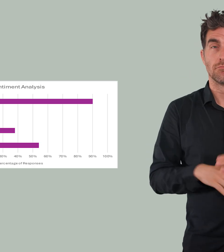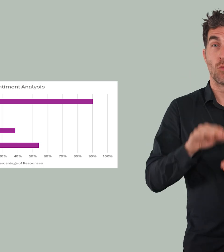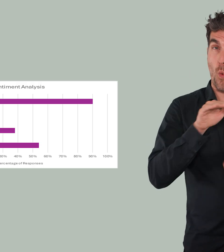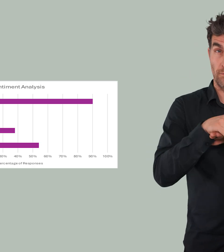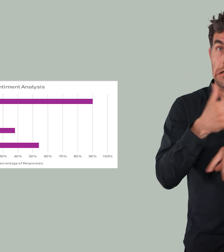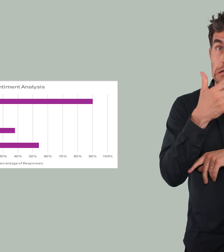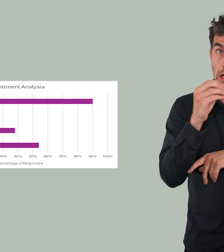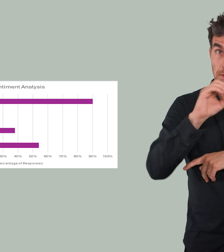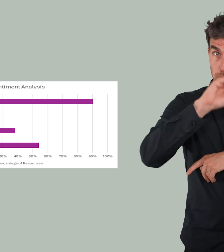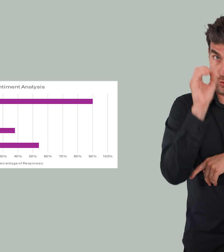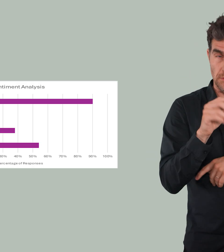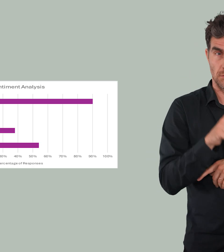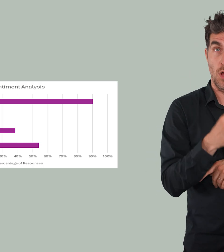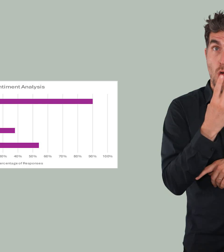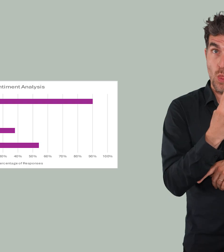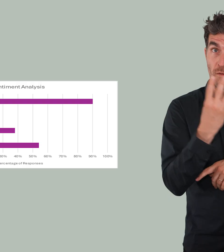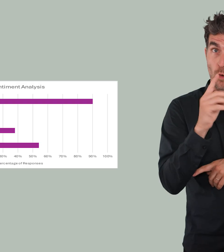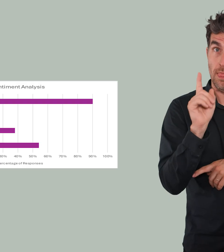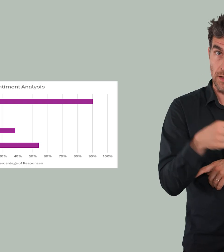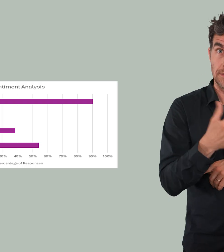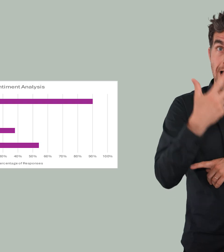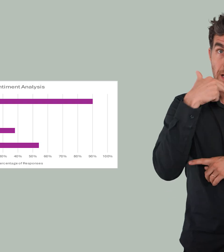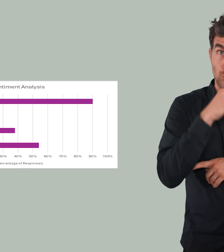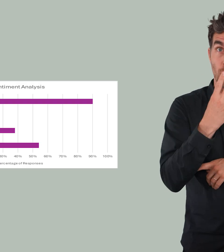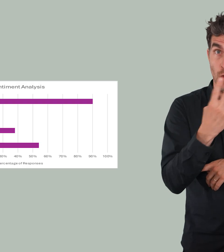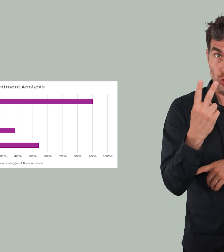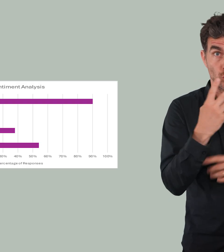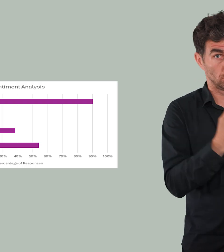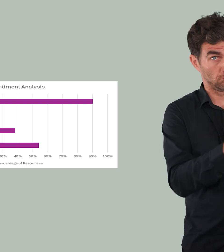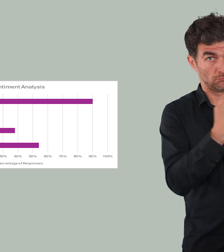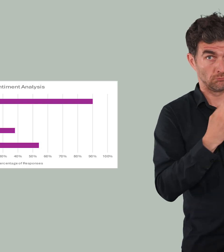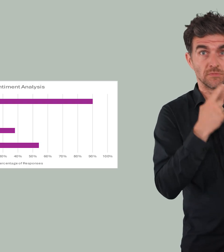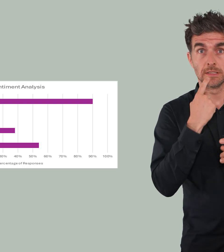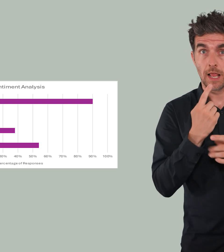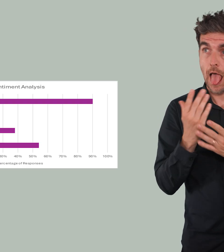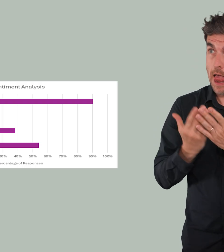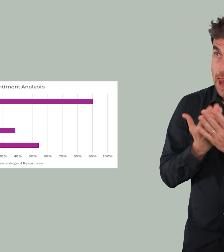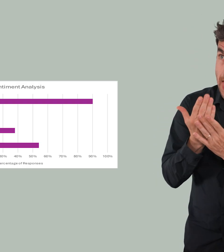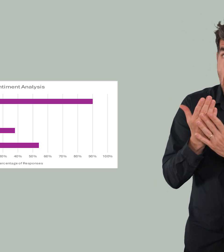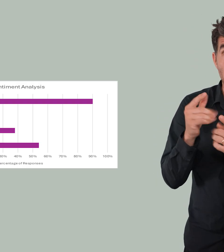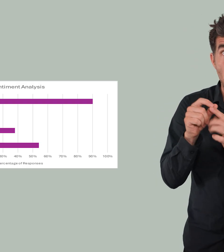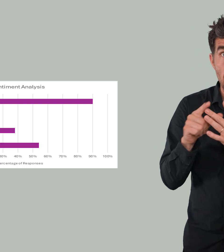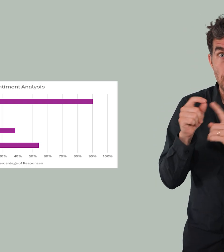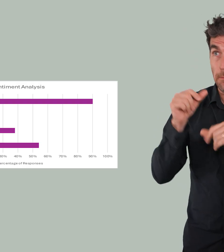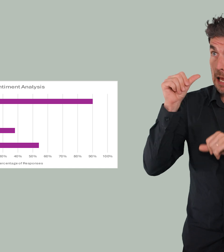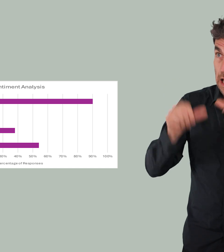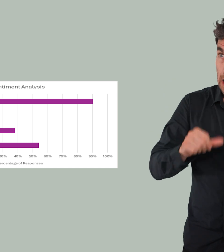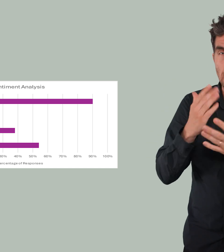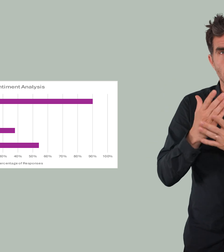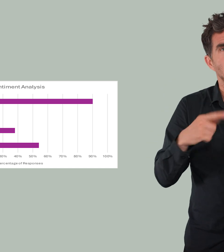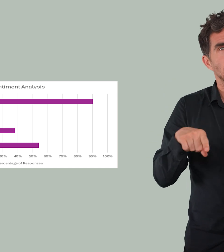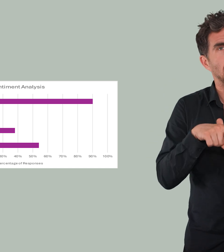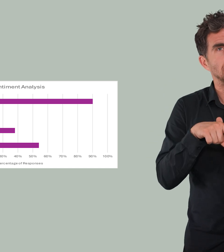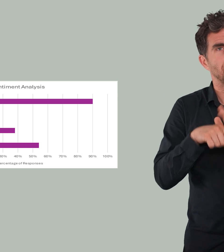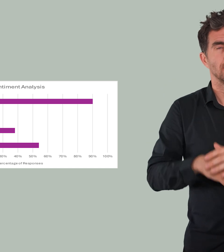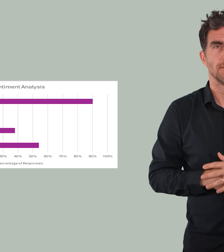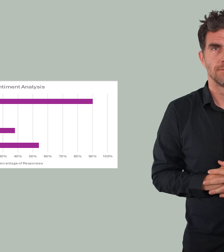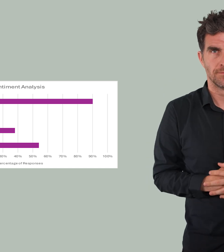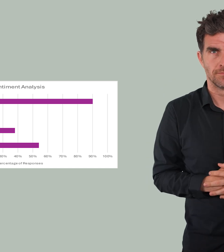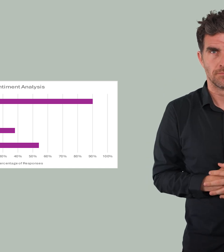Over 90% (~34,842) of responses relating to process of claiming PIP are negative